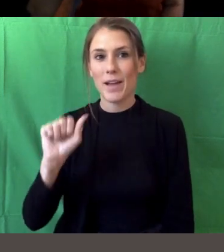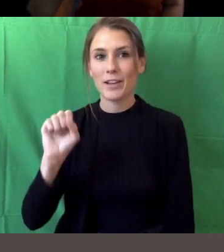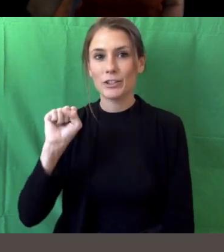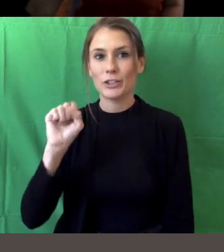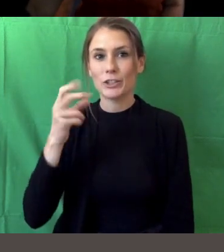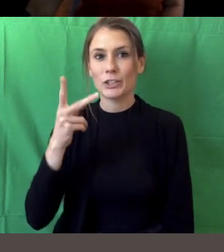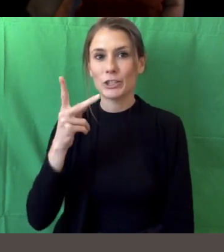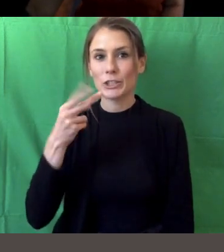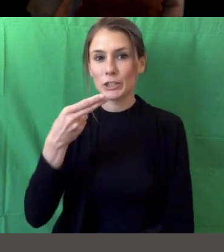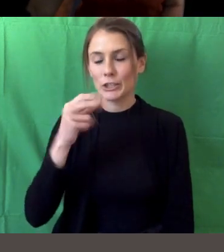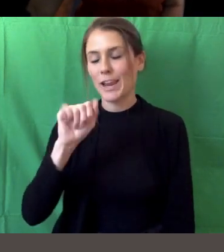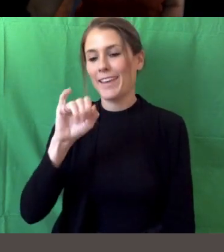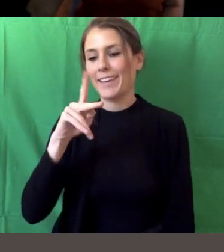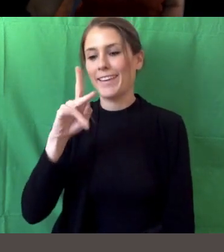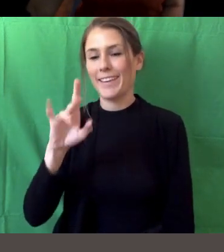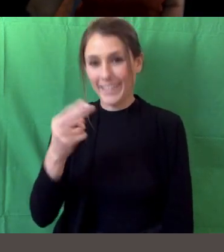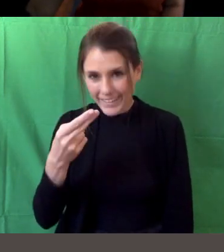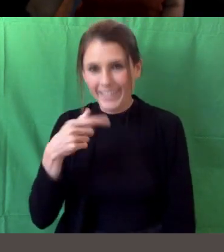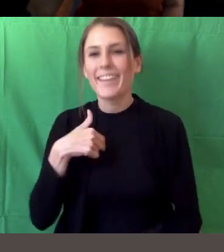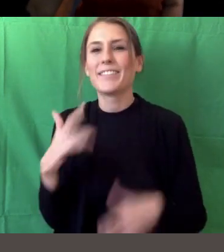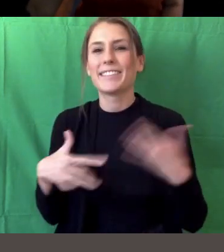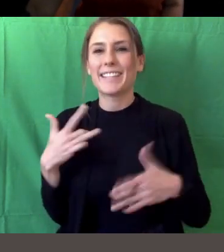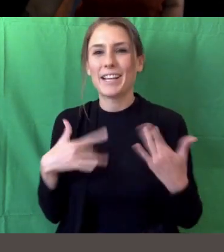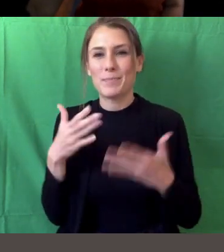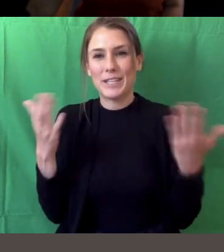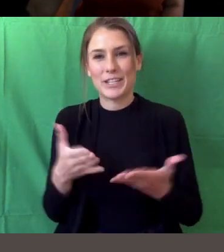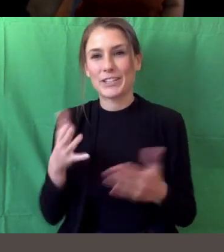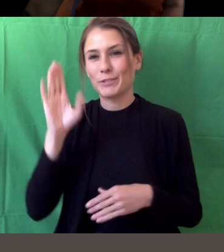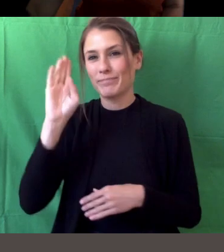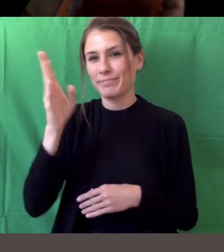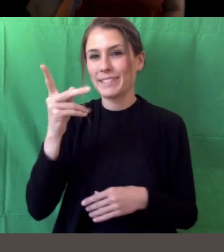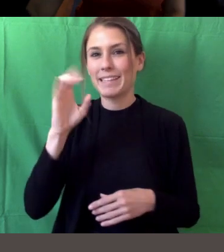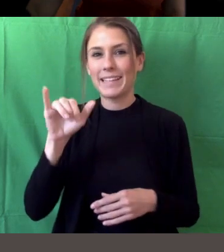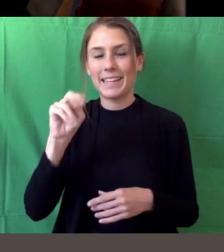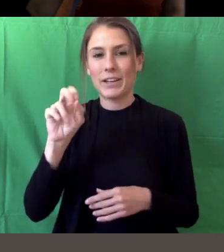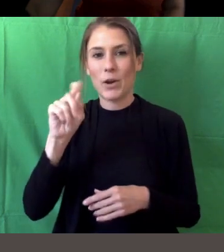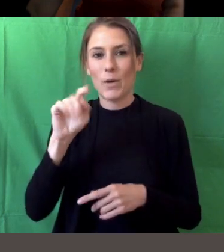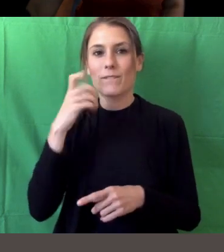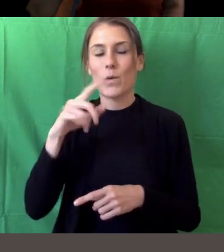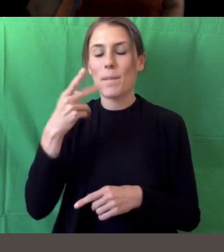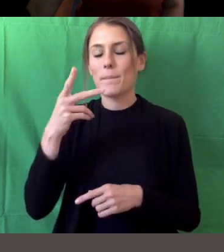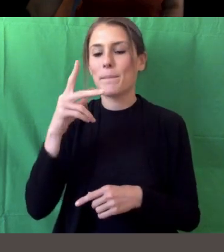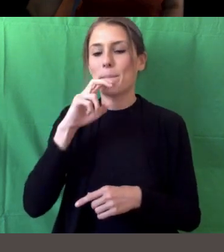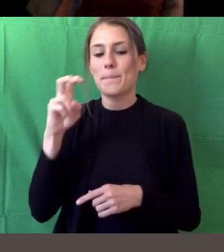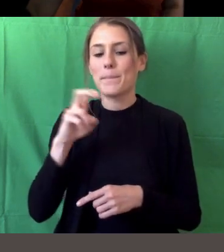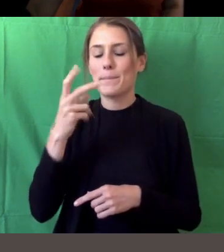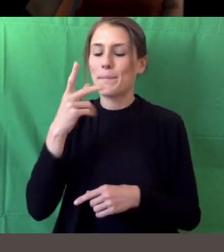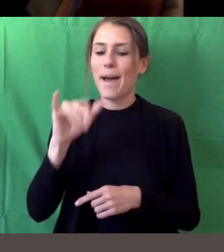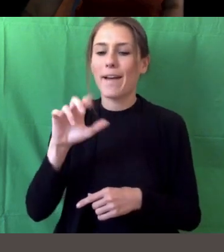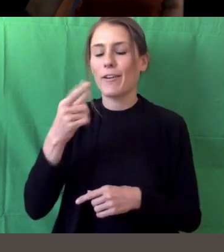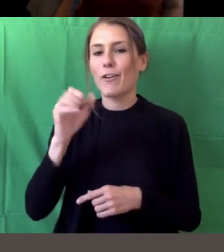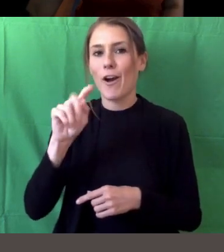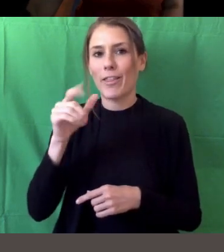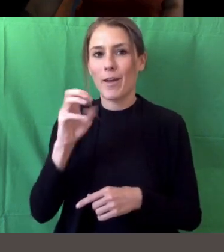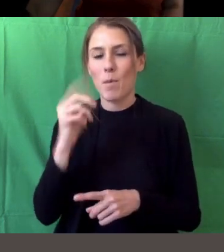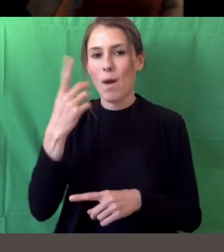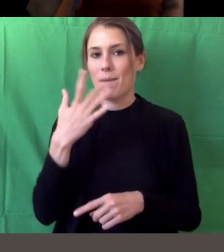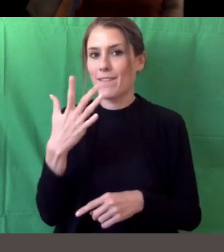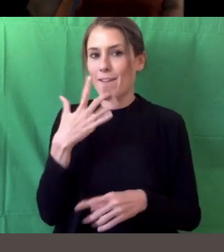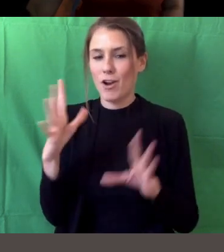Hello, my name is Reshama Shaikh and I am excited to be here to give a keynote at PyGotham, one of my favorite conferences.